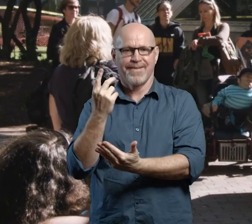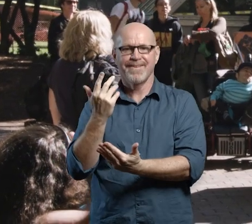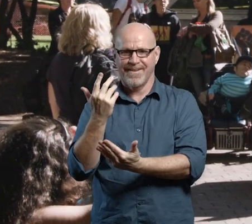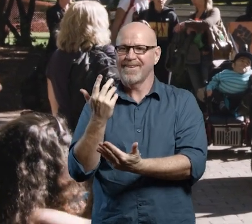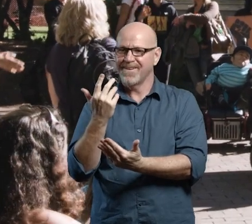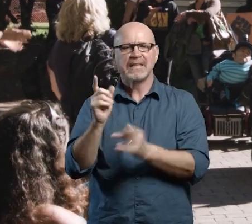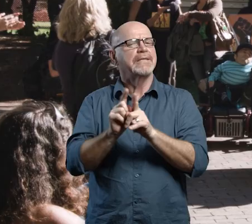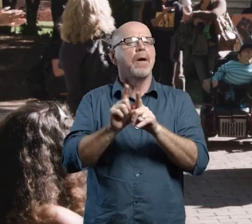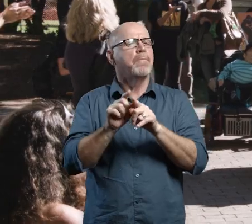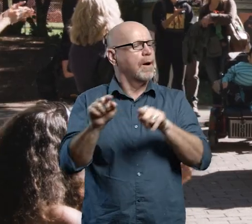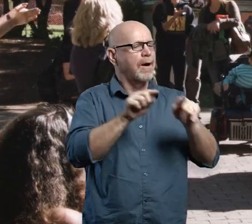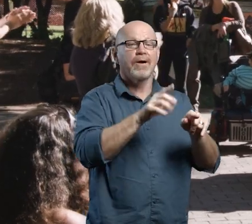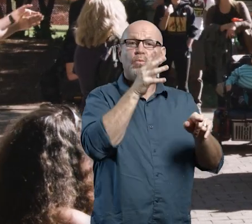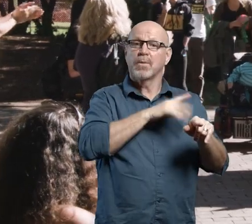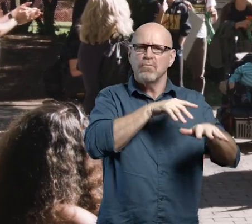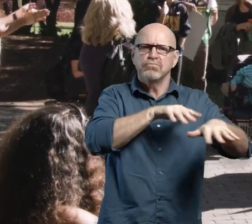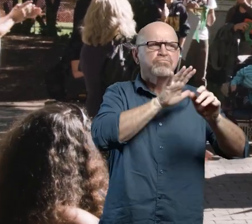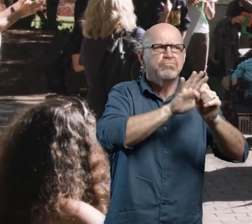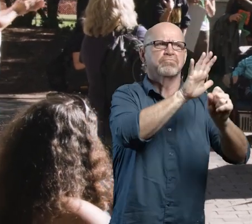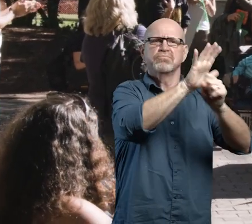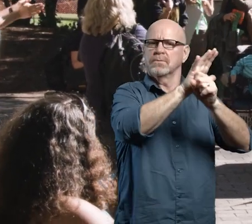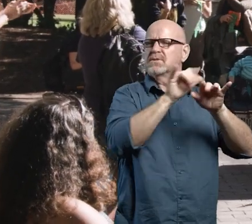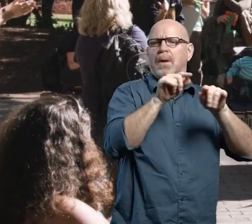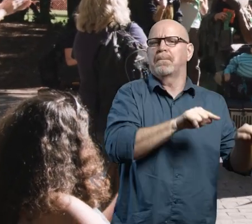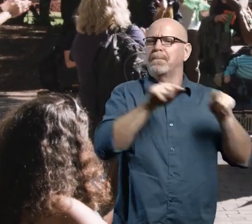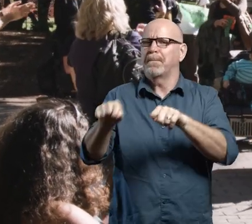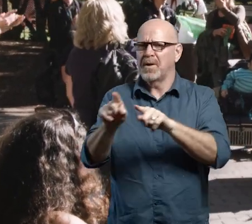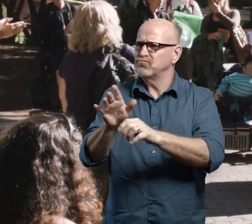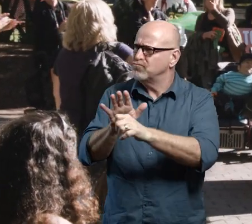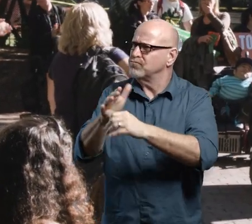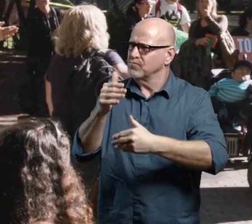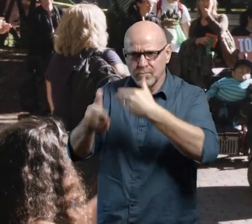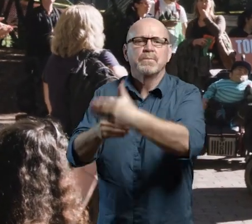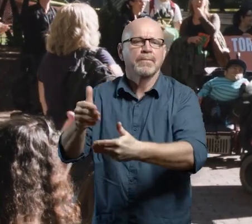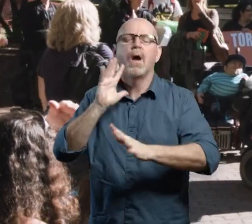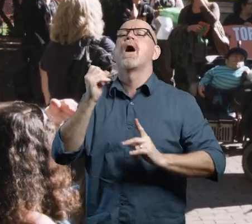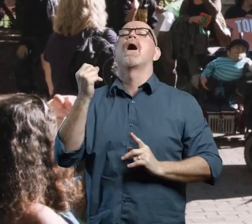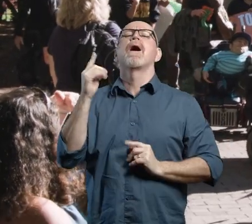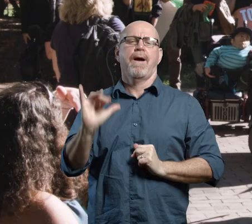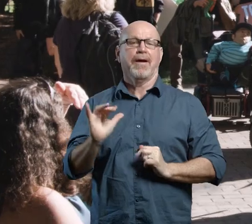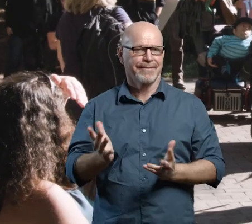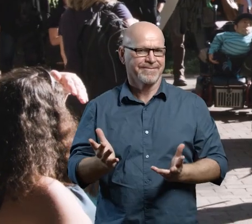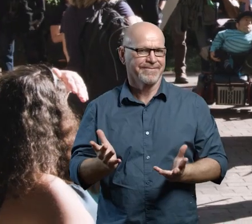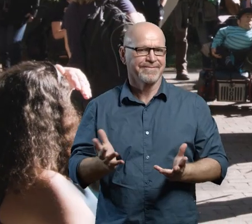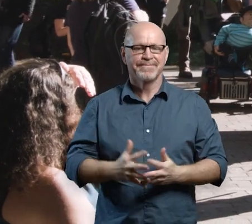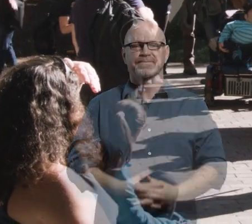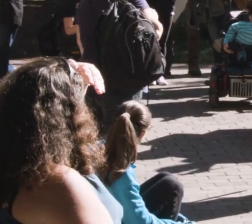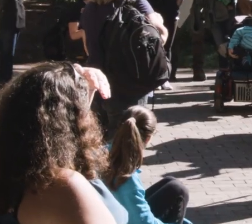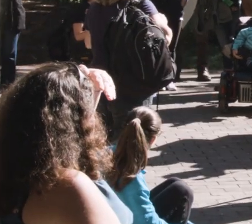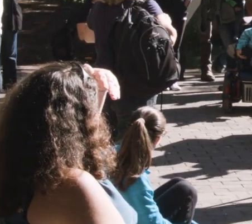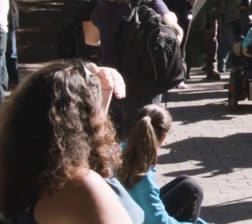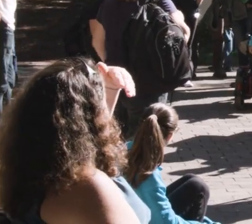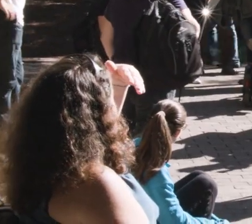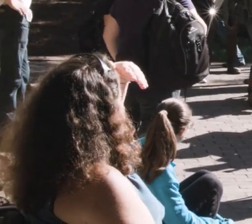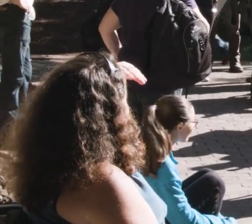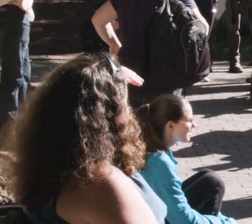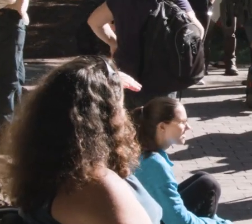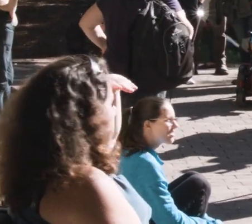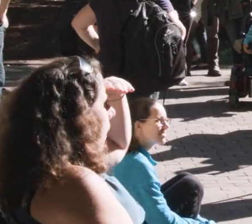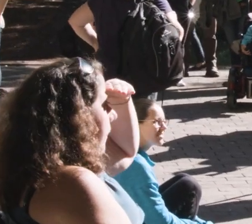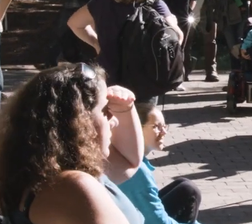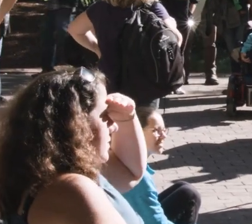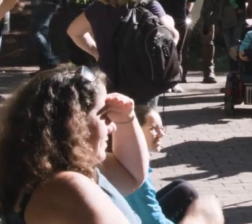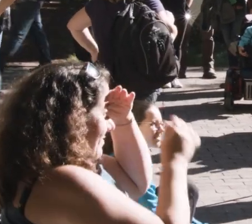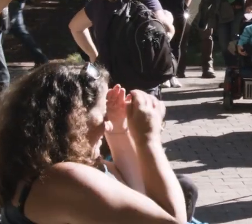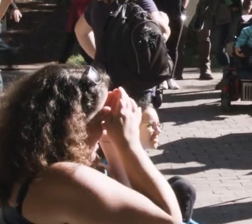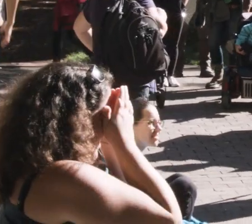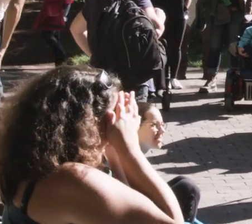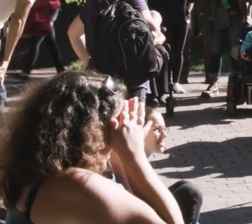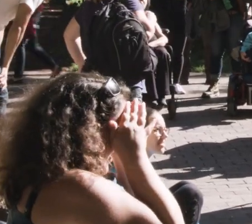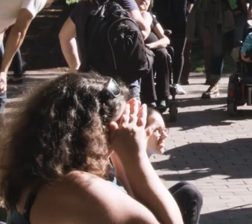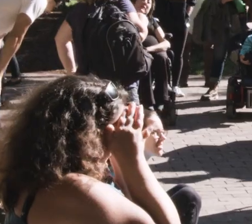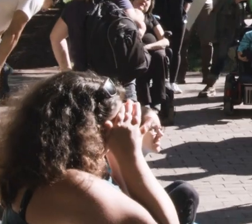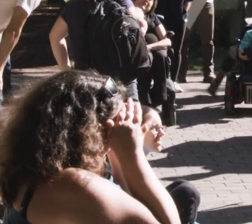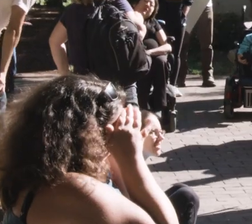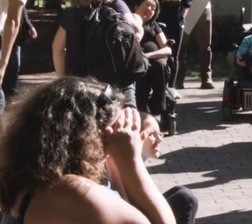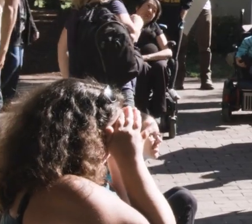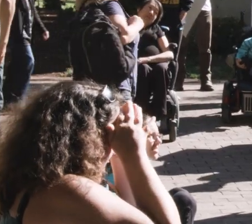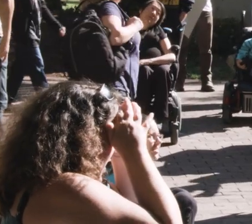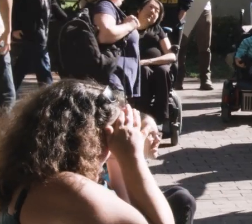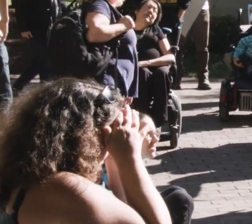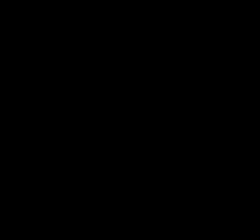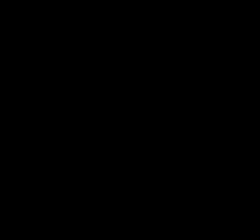Thank you for a great march, everybody! >>See you next year! >>Bye!